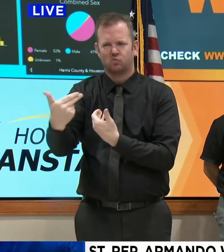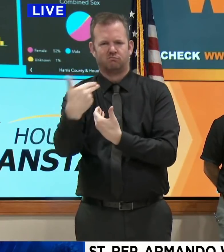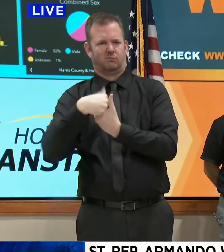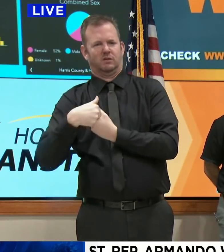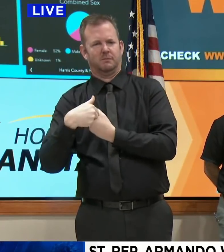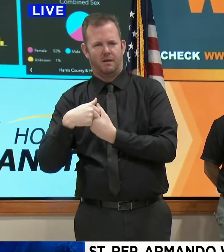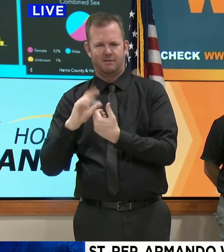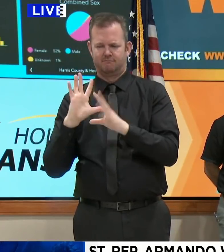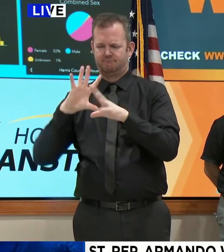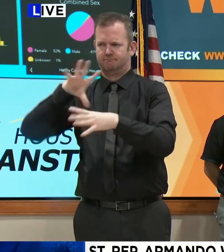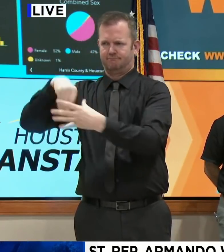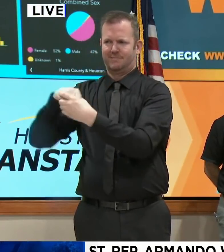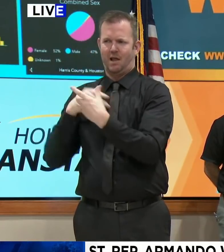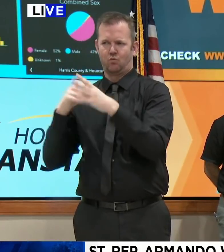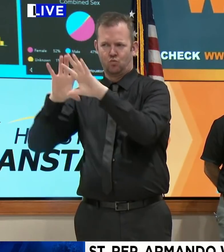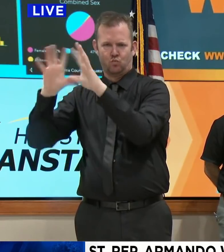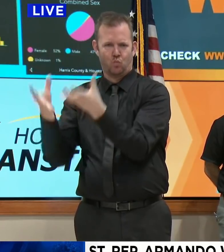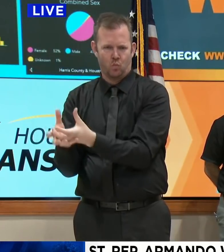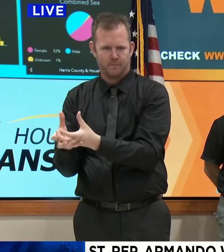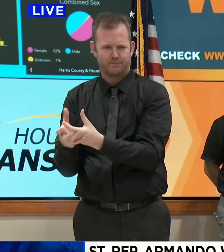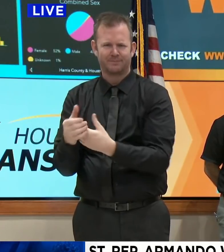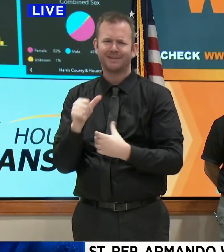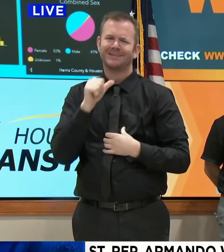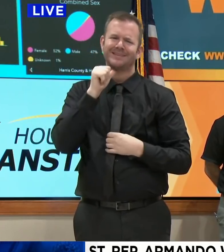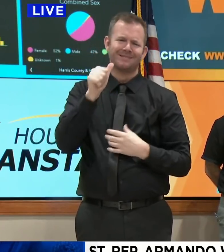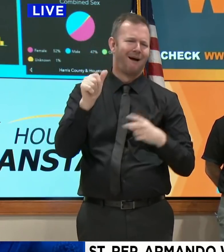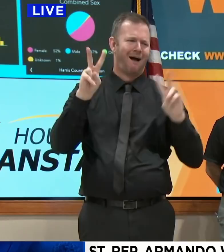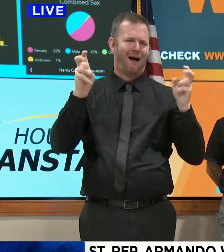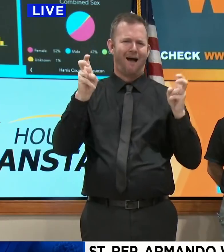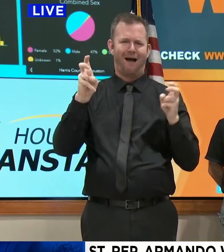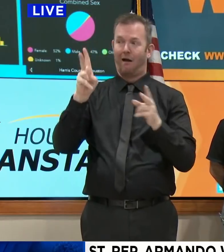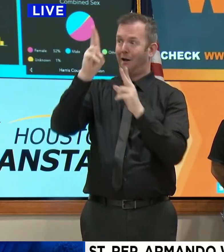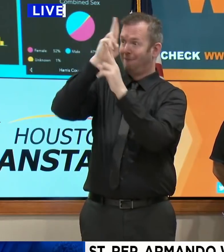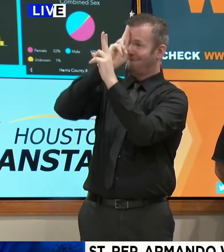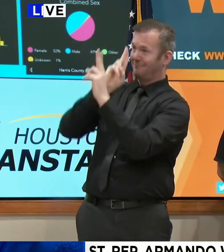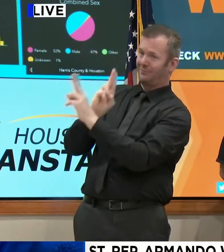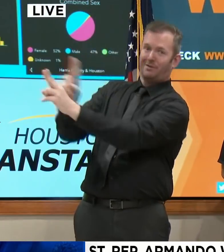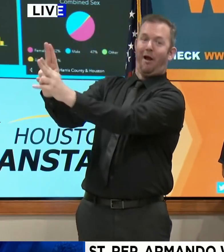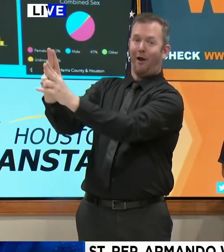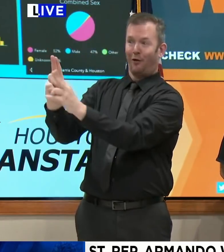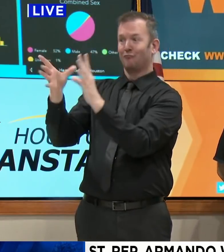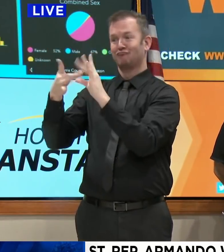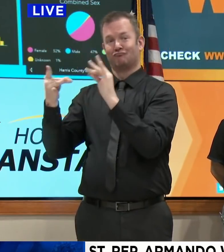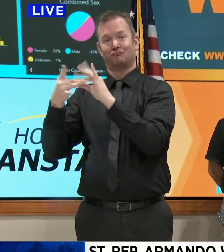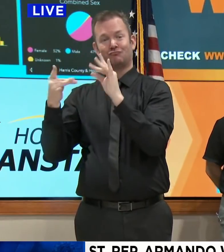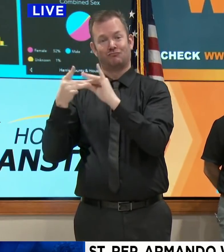work to invite other leaders who formally need to be part of who formally need to be part of of a group of the council of a group of the council and they will also be